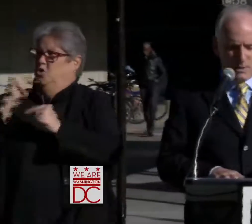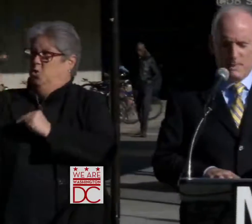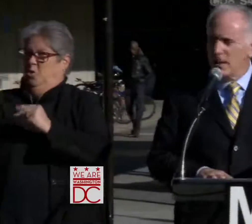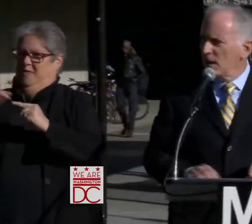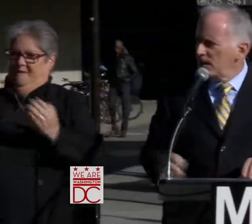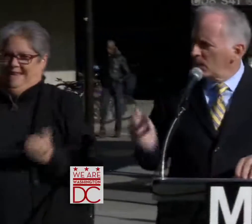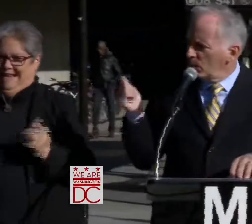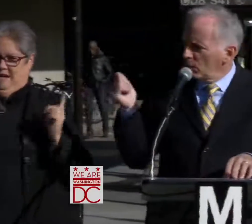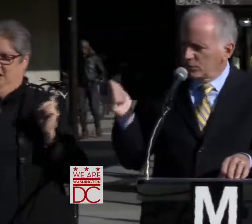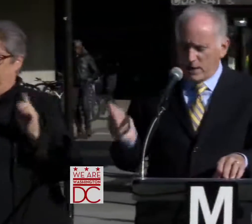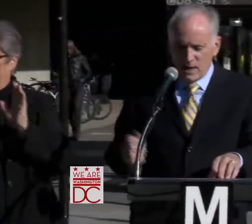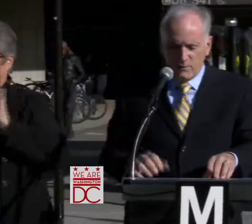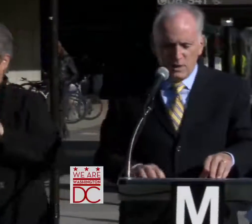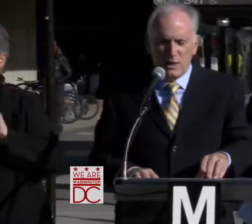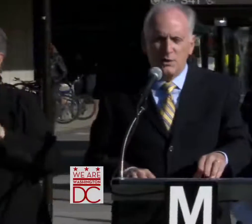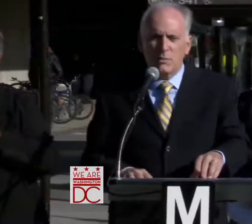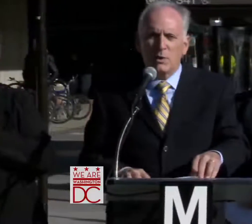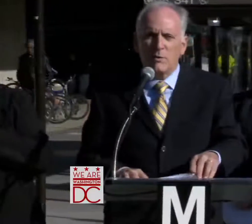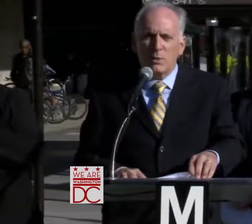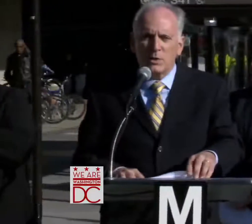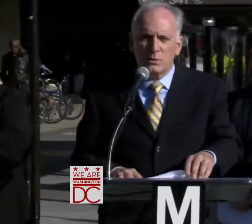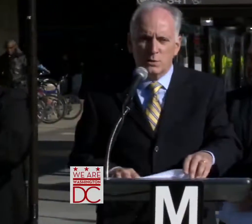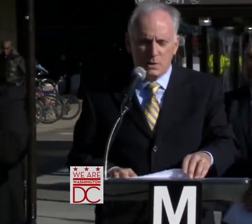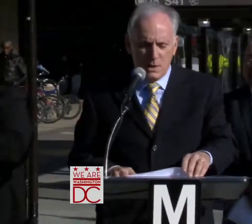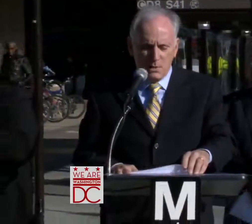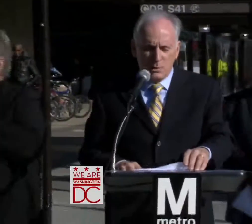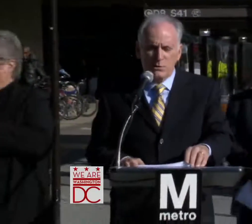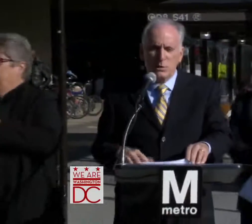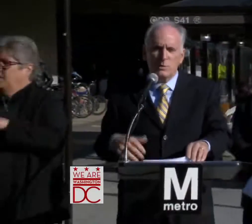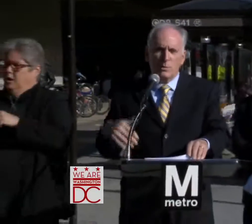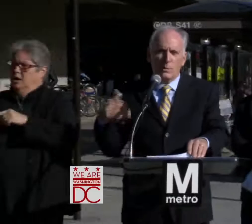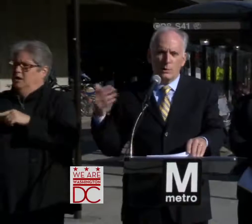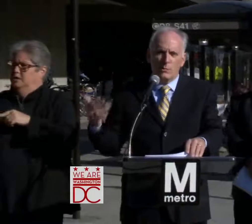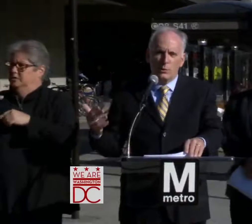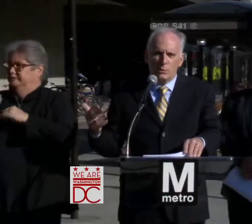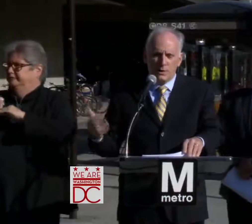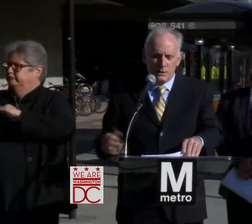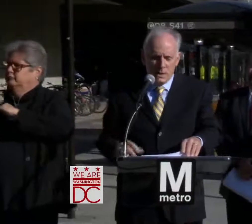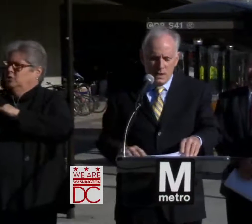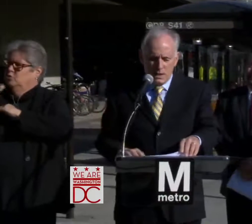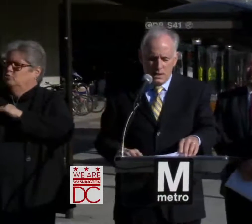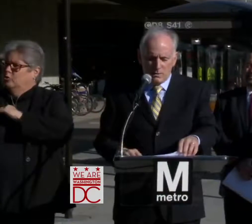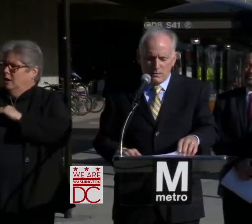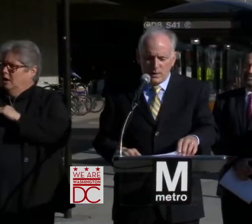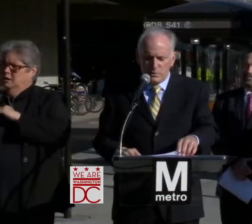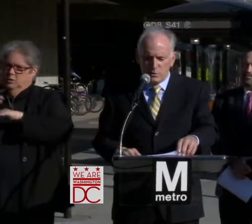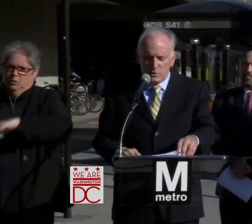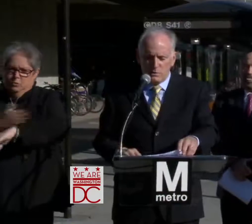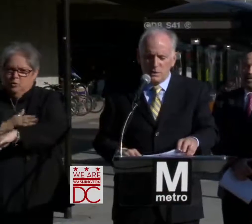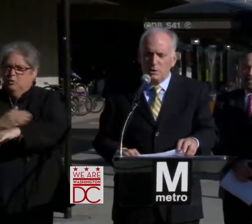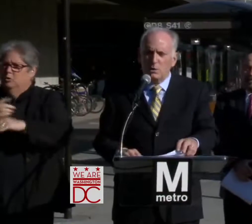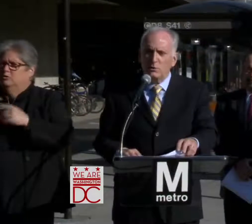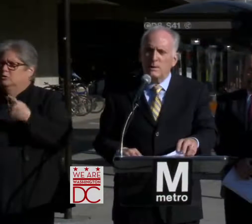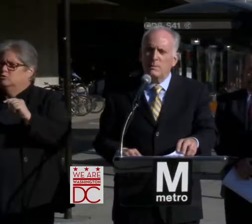HERE AND THEN WE ALSO HAVE A NUMBER OF THE BUS ROUTES IN TERMS OF WHAT WE ARE IMPROVING TO PROVIDE MORE SERVICE AND TO